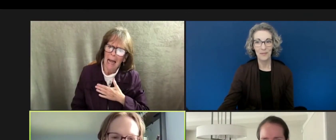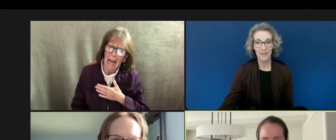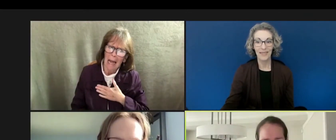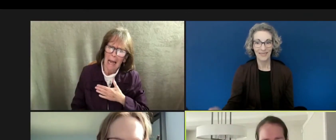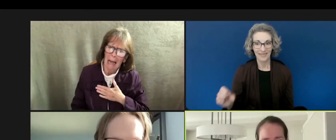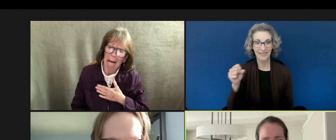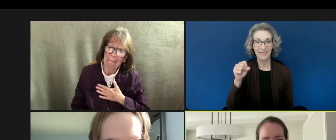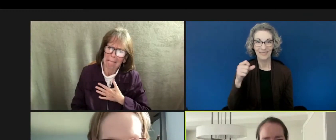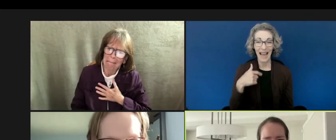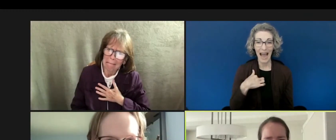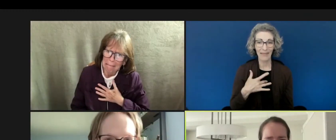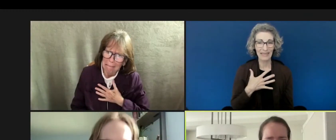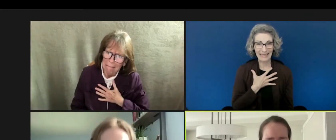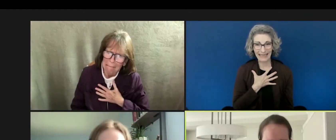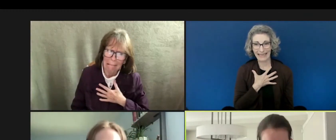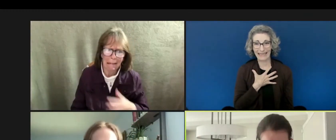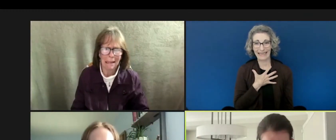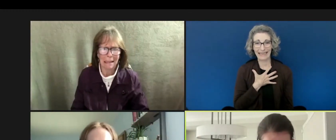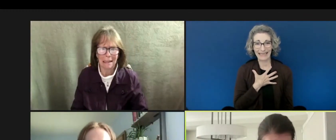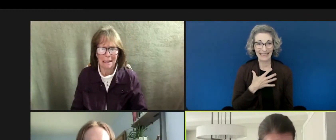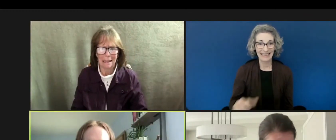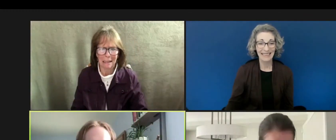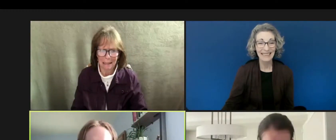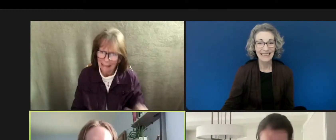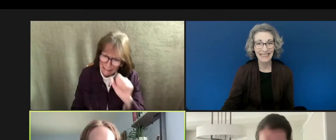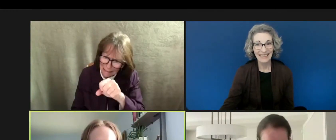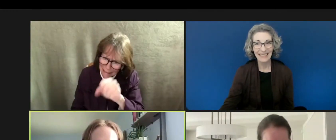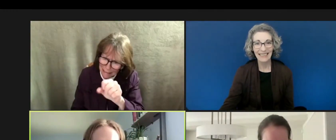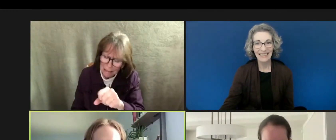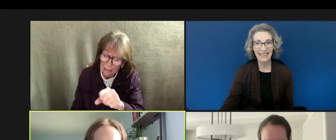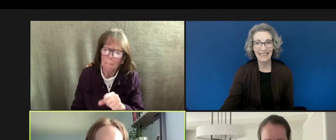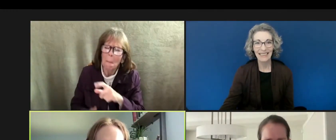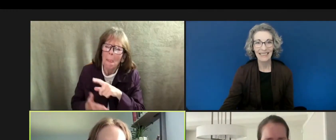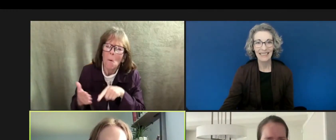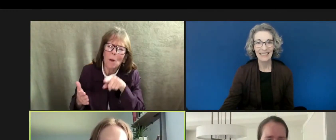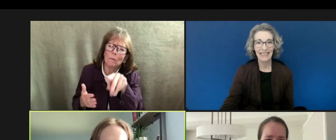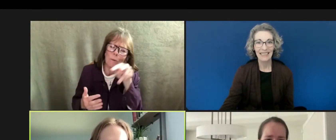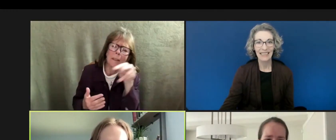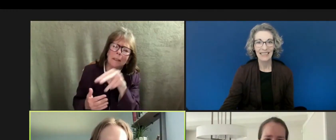Yes, yes, what did you see, what did you see?